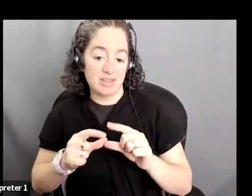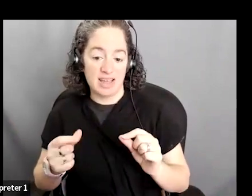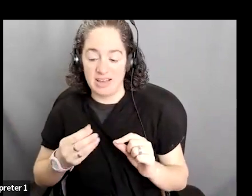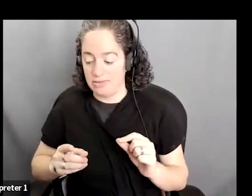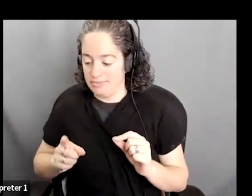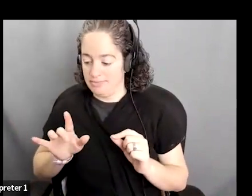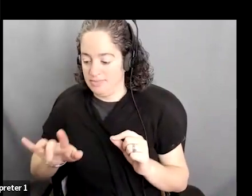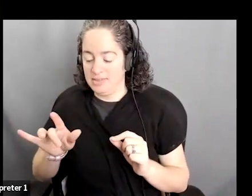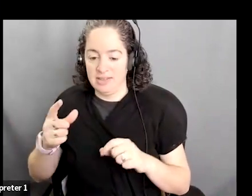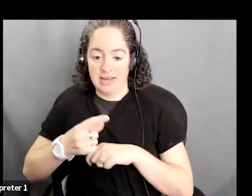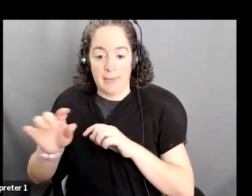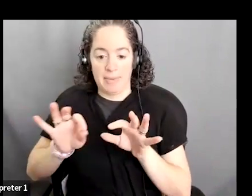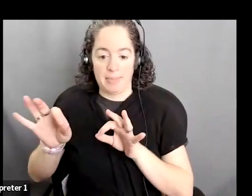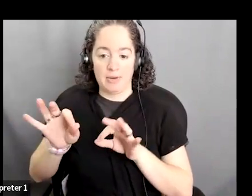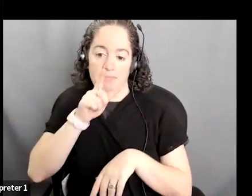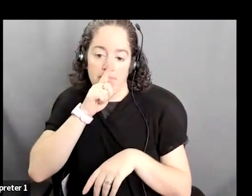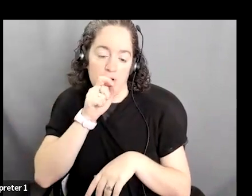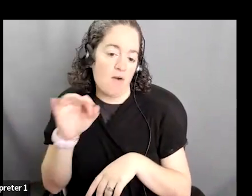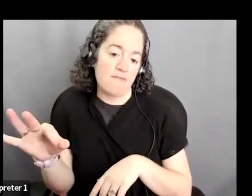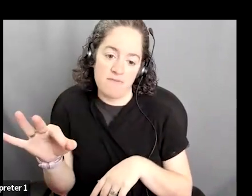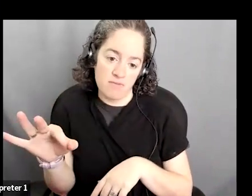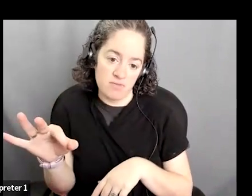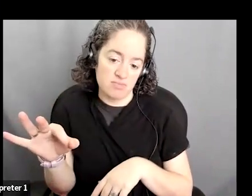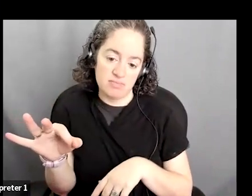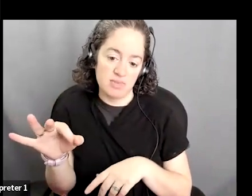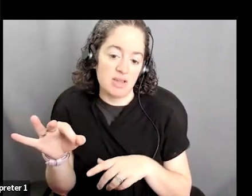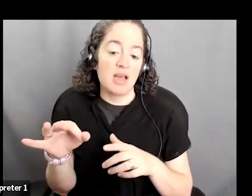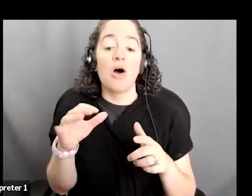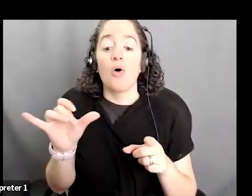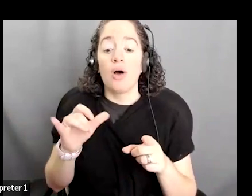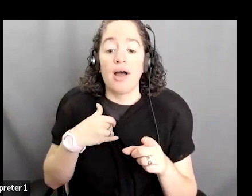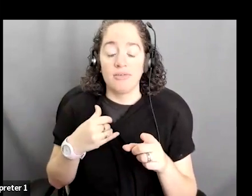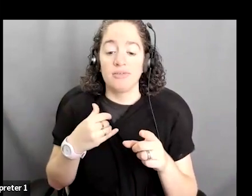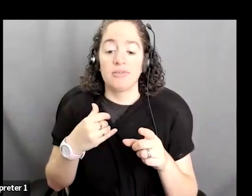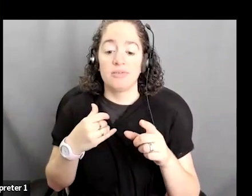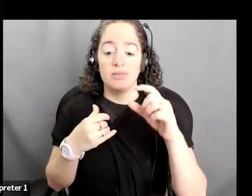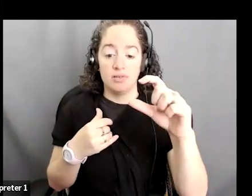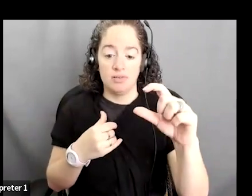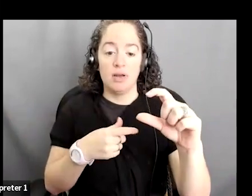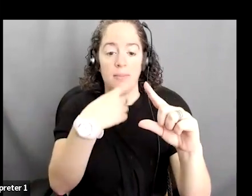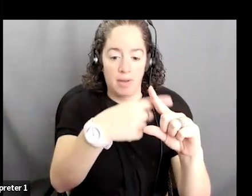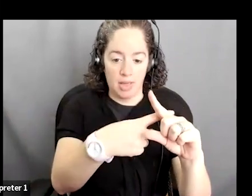Then it's just a field you type in. They also have one where it separates out So it's month, day, and year.